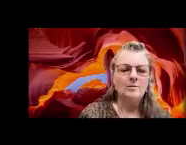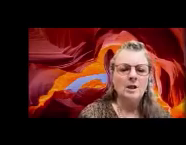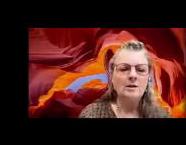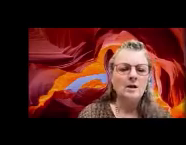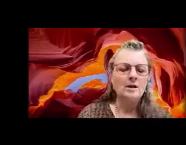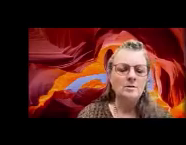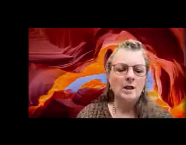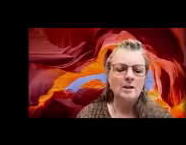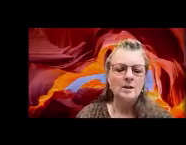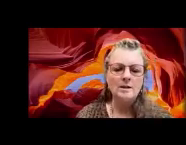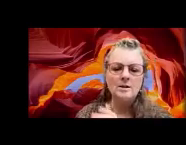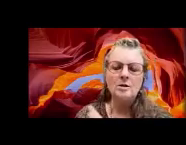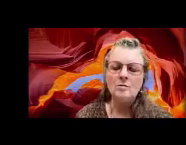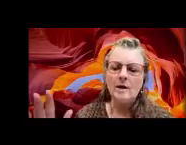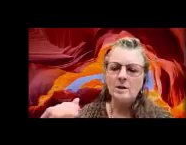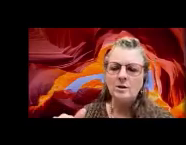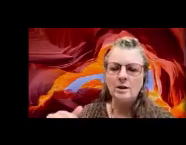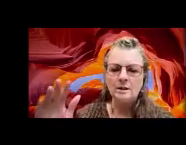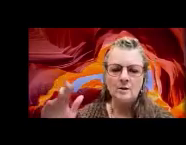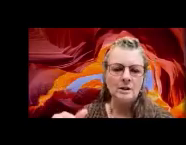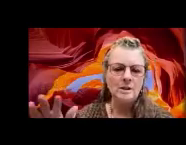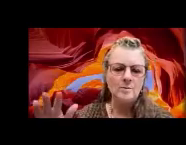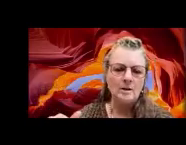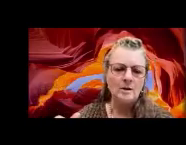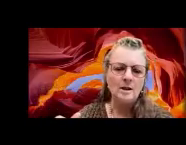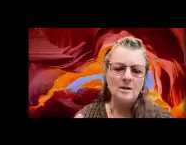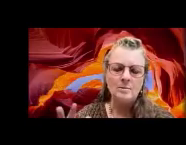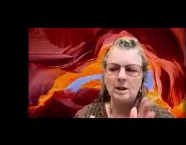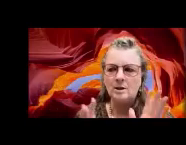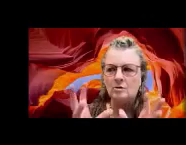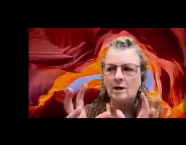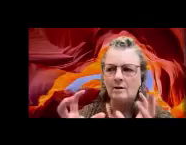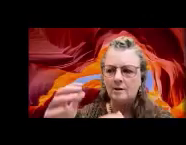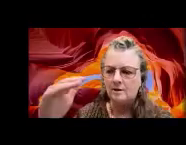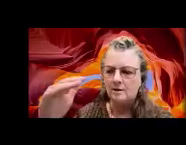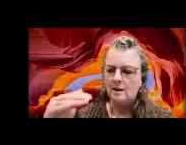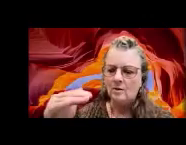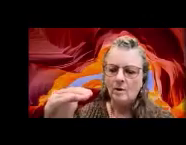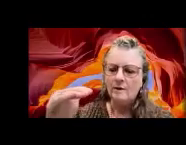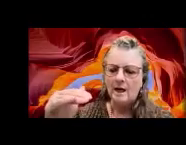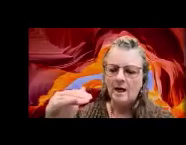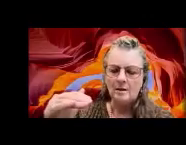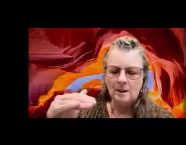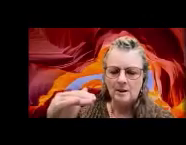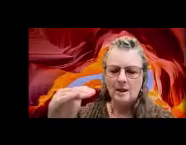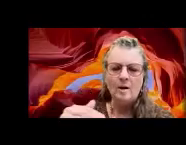childhood autism rating scales. It's a good way to look at those disparities, because you have to one of the items is like, how